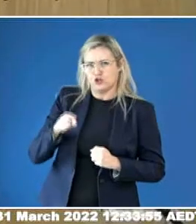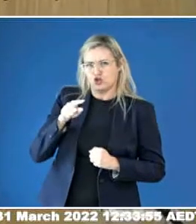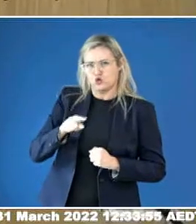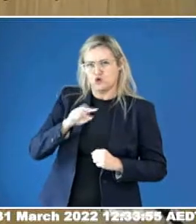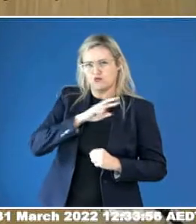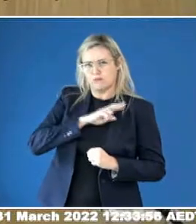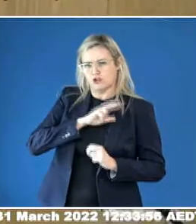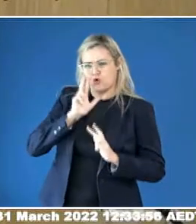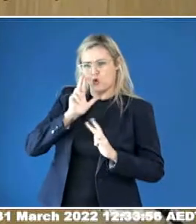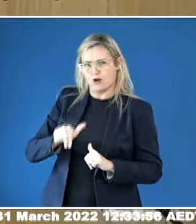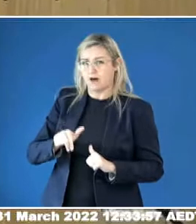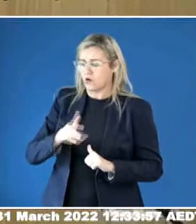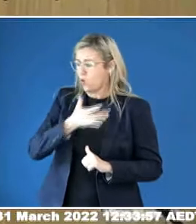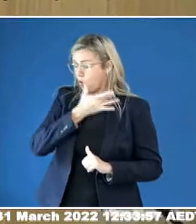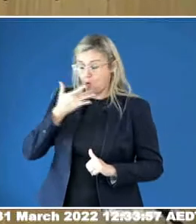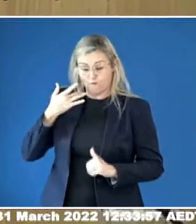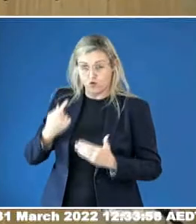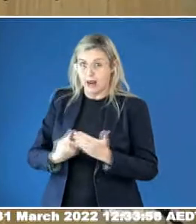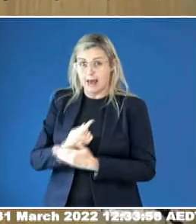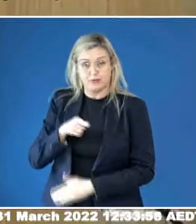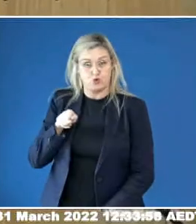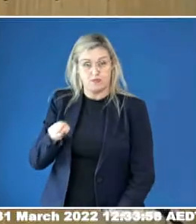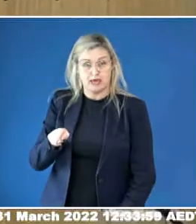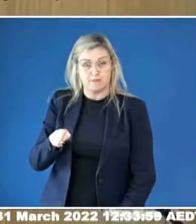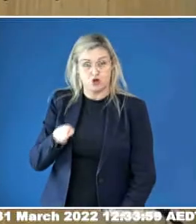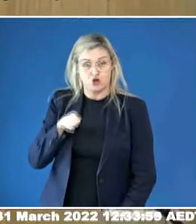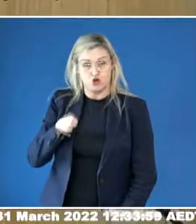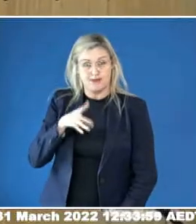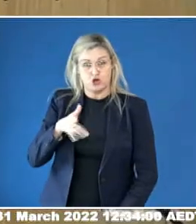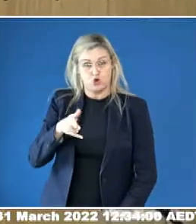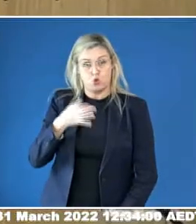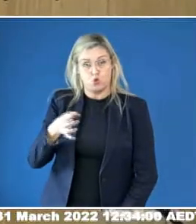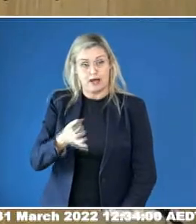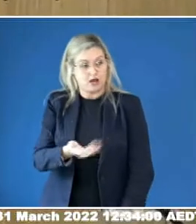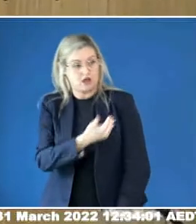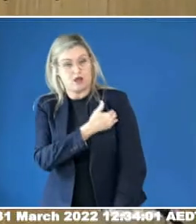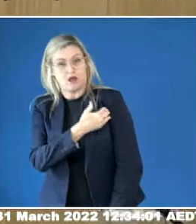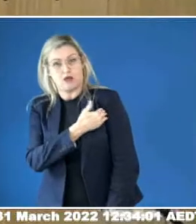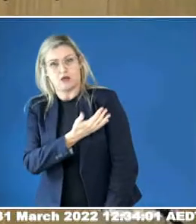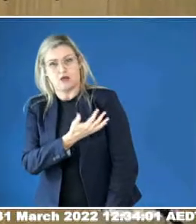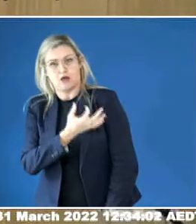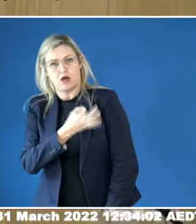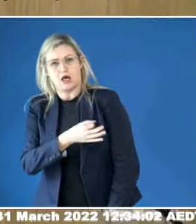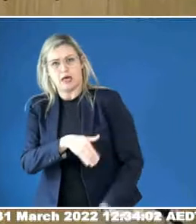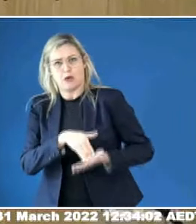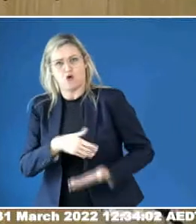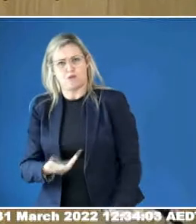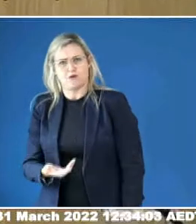devastating, is expected to come to you to ask for redress rather than Anglicare taking